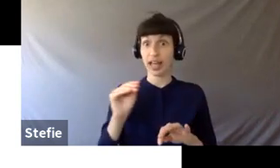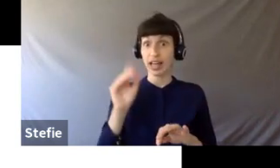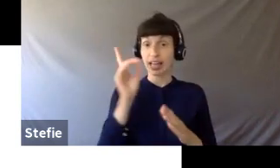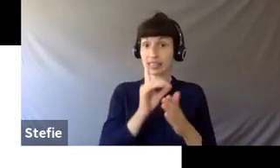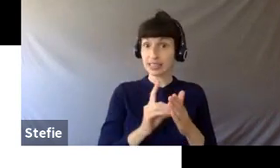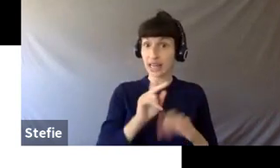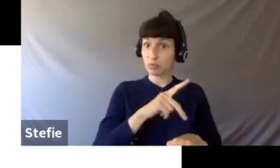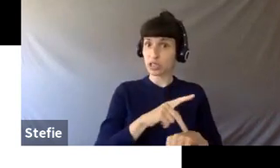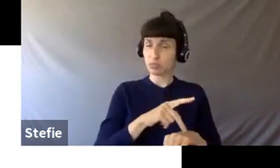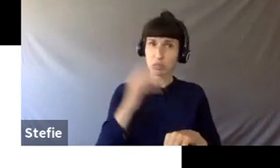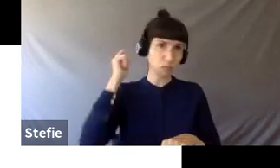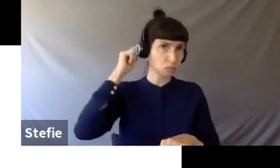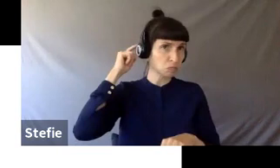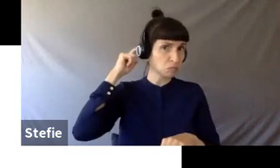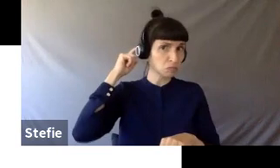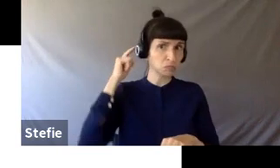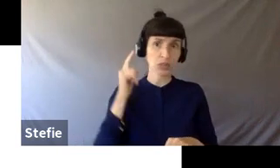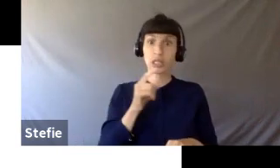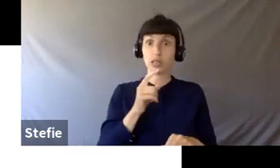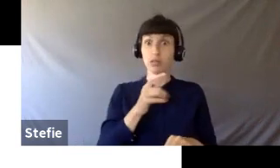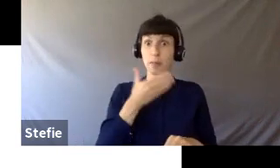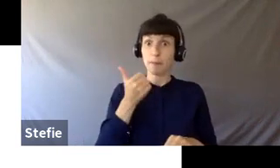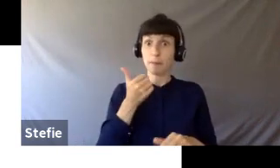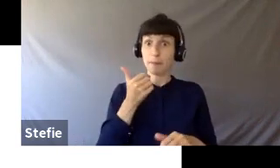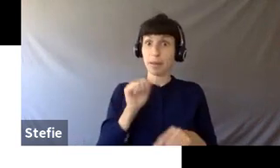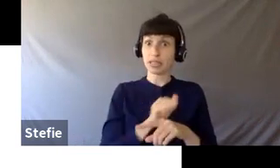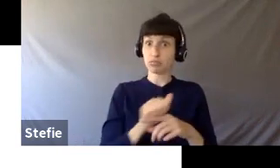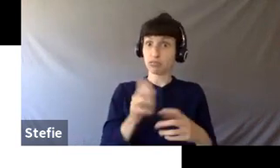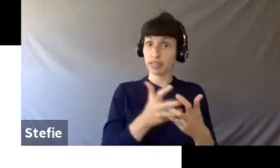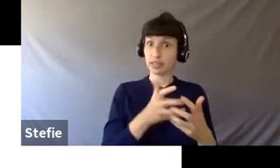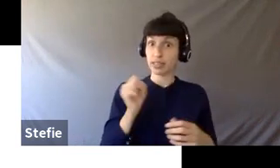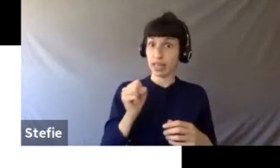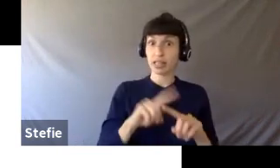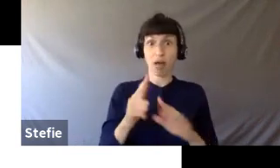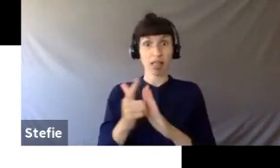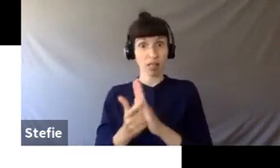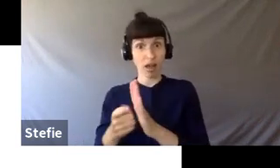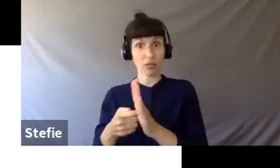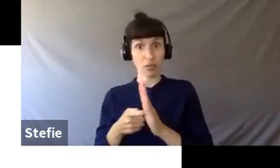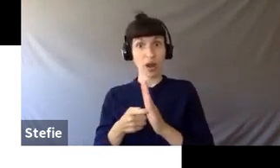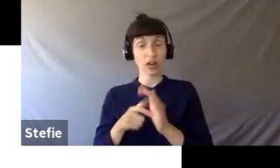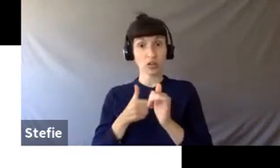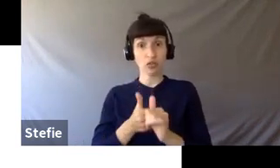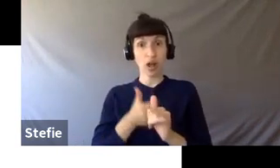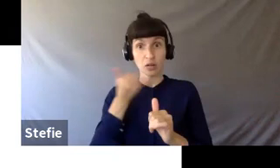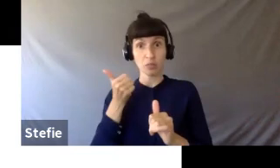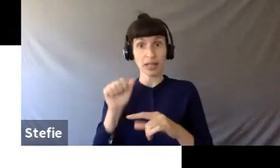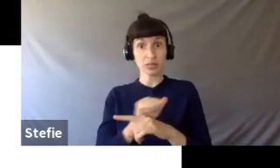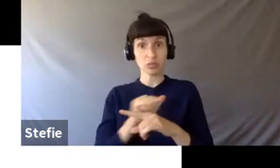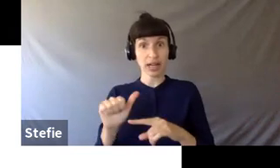I'll call up more the framework and the design principles and we should keep this in mind because not only that is best practice. We are called by law